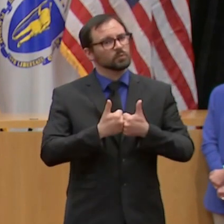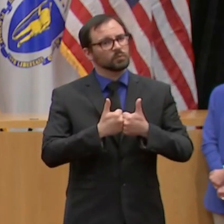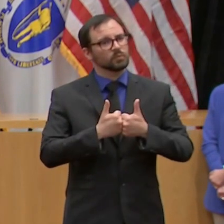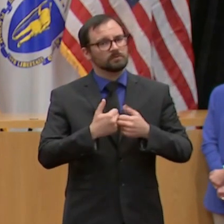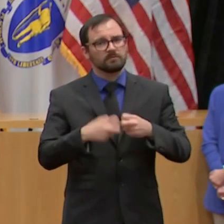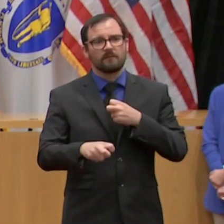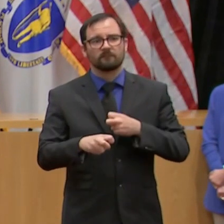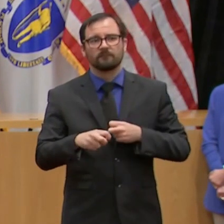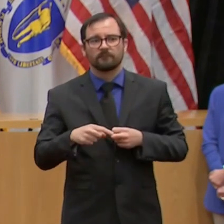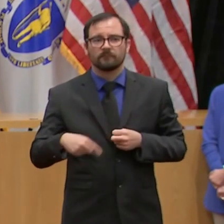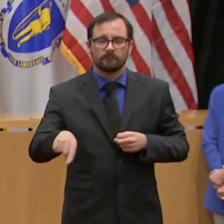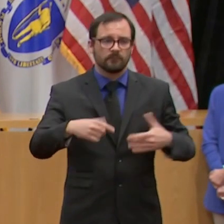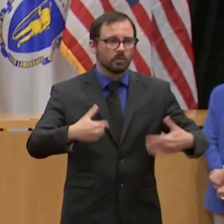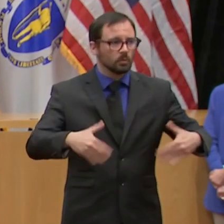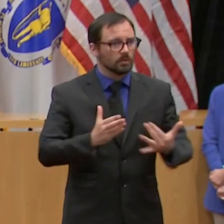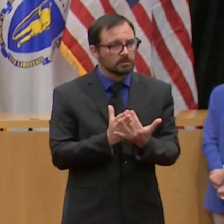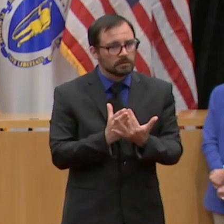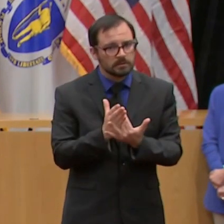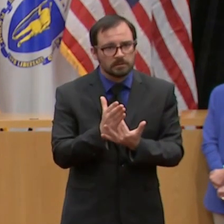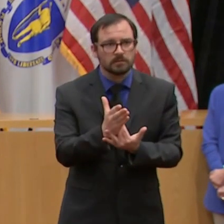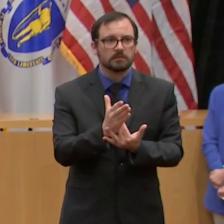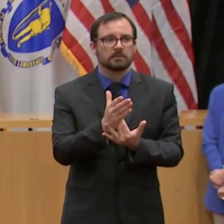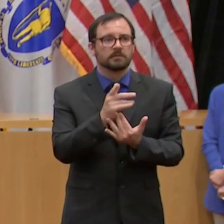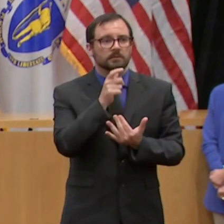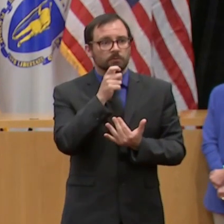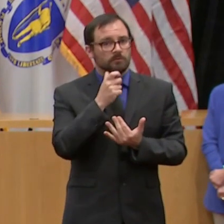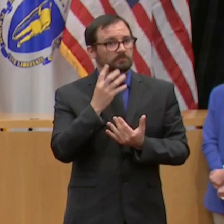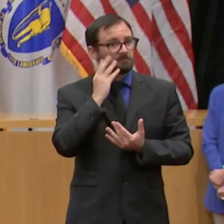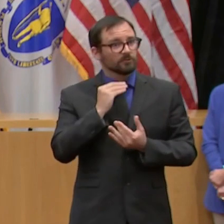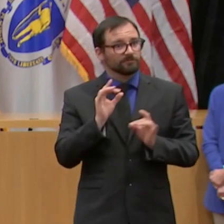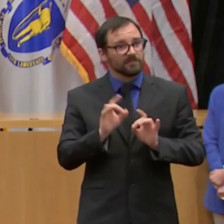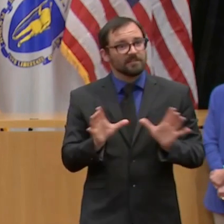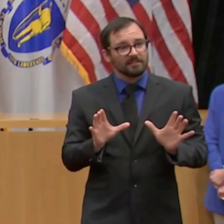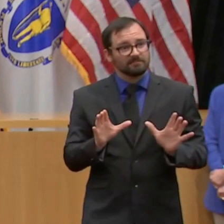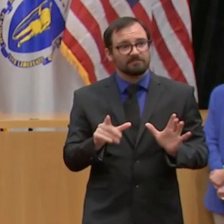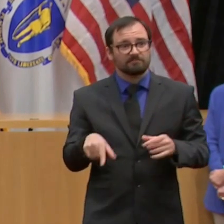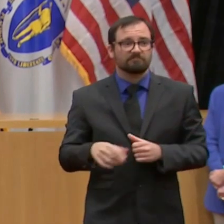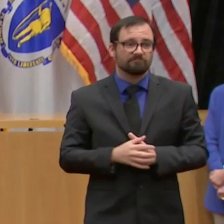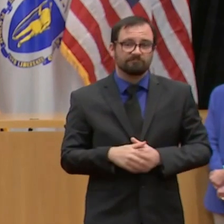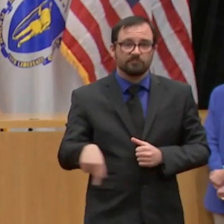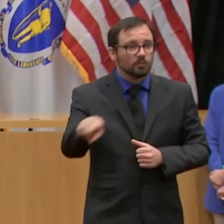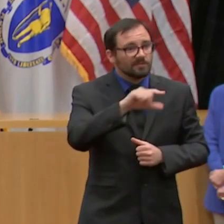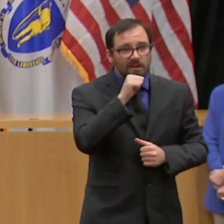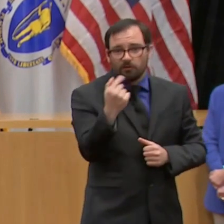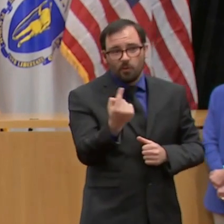AND TO ANY THAT MIGHT BE WATCHING, KNOW THAT YOU ARE NOT ALONE AND THAT THERE ARE